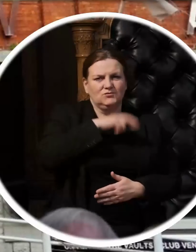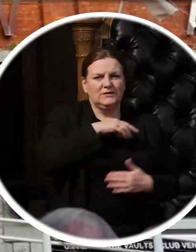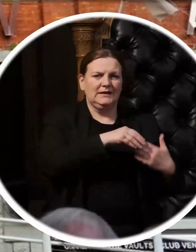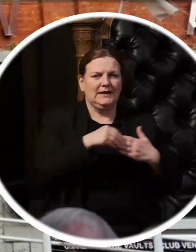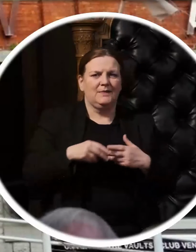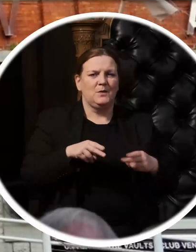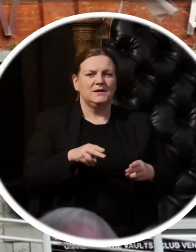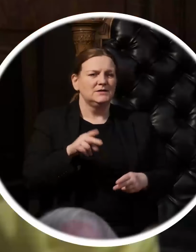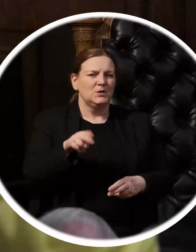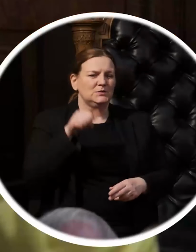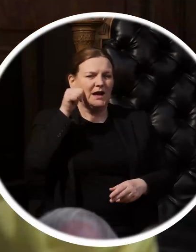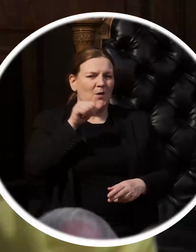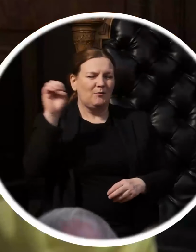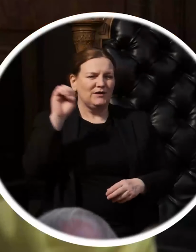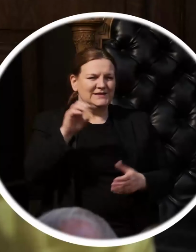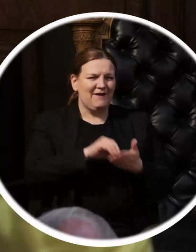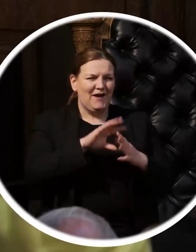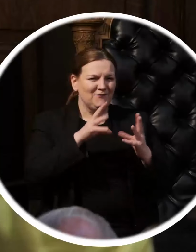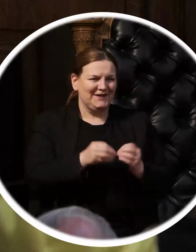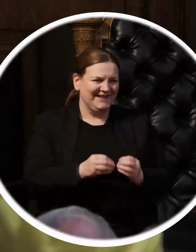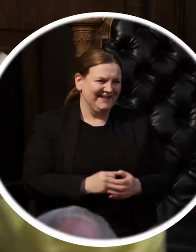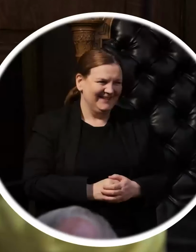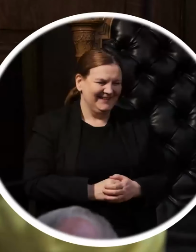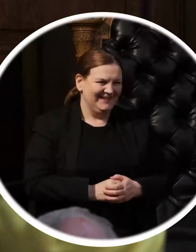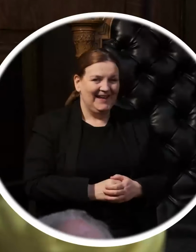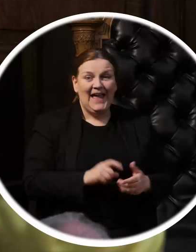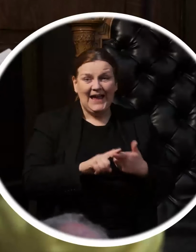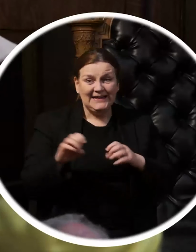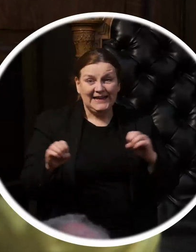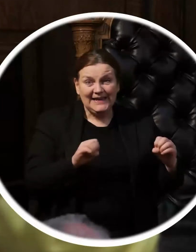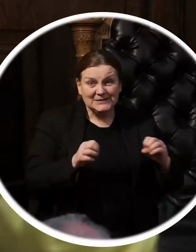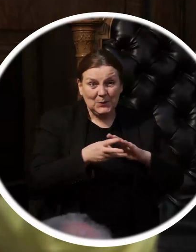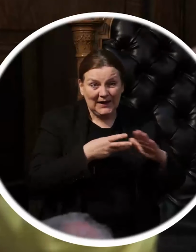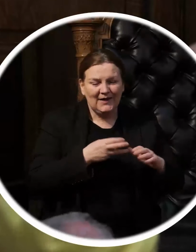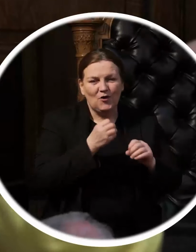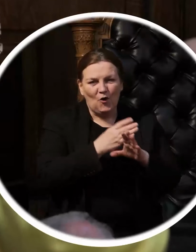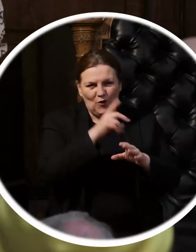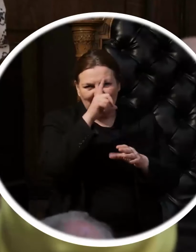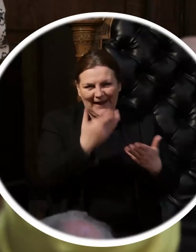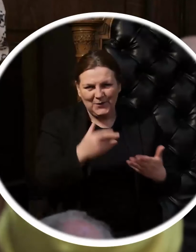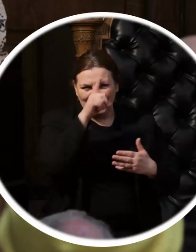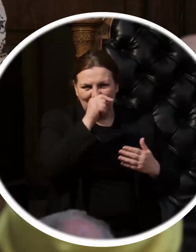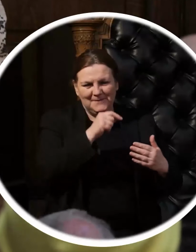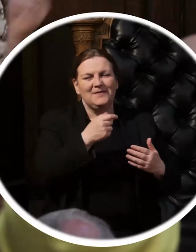So don't let the Brits have everything. And it's Easter week and they're all named after leaders of the Proclamation.